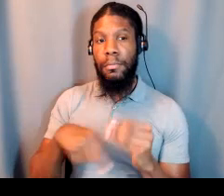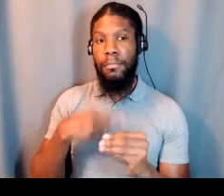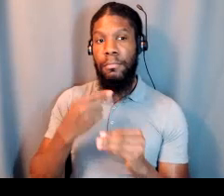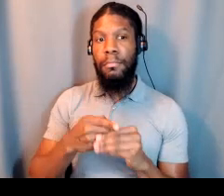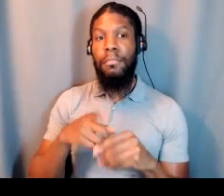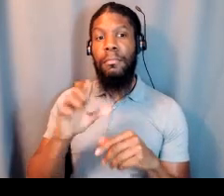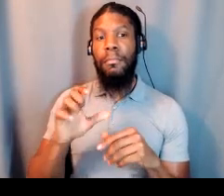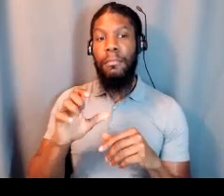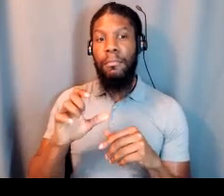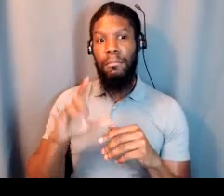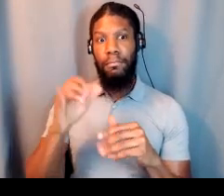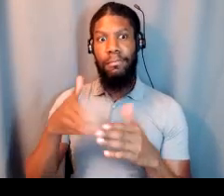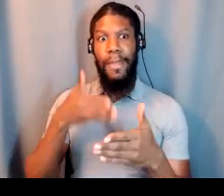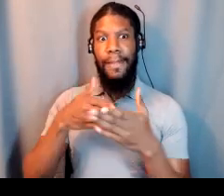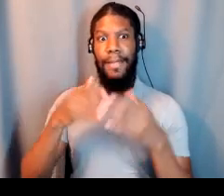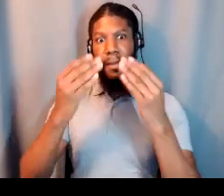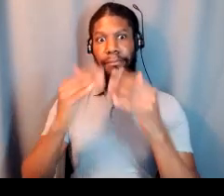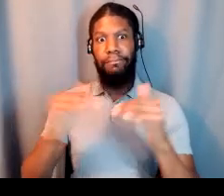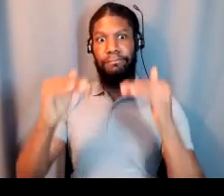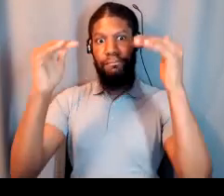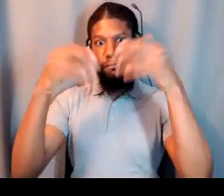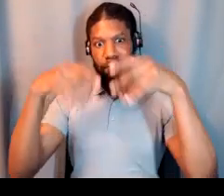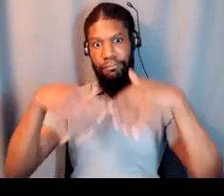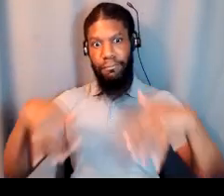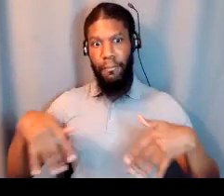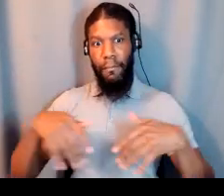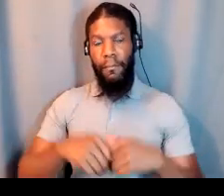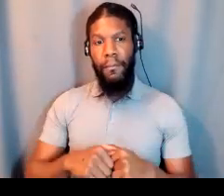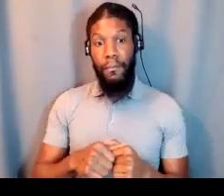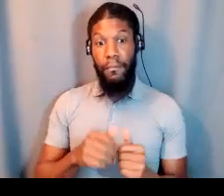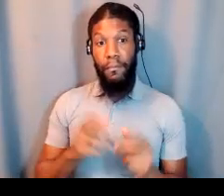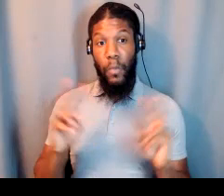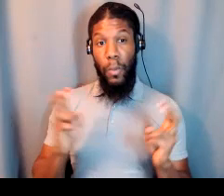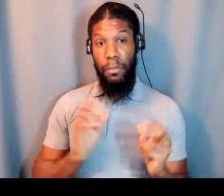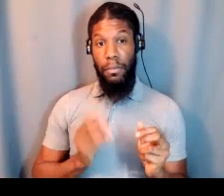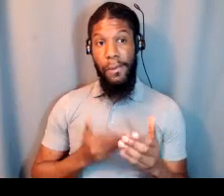" our center encourages tutors "to see themselves as peers